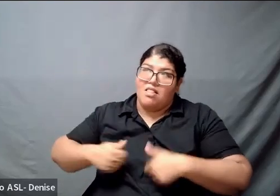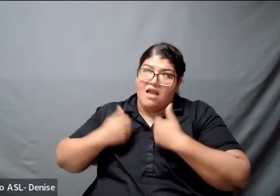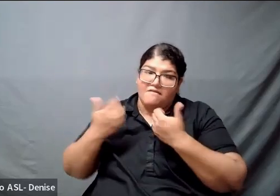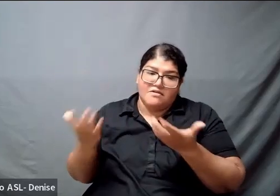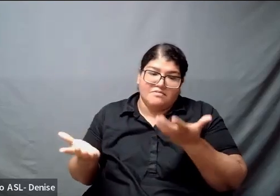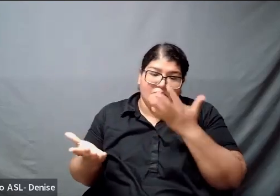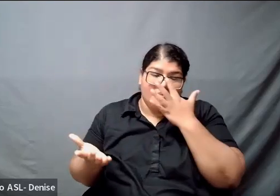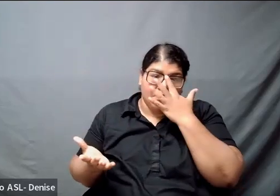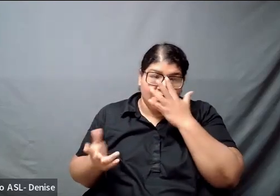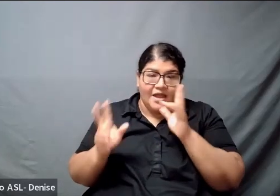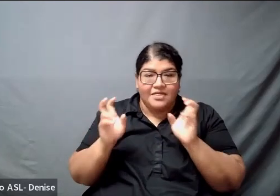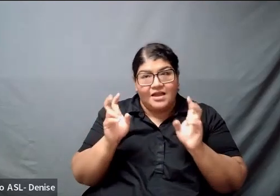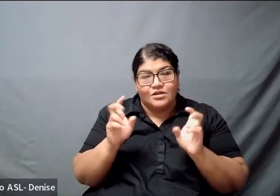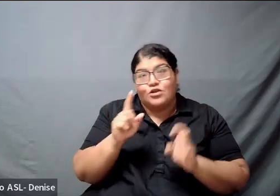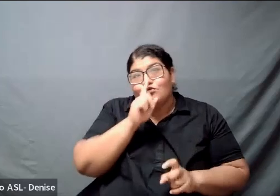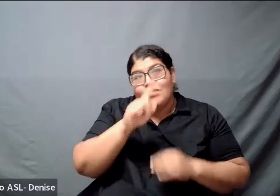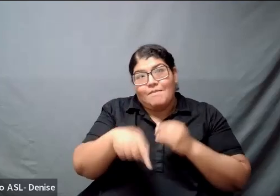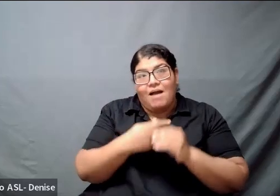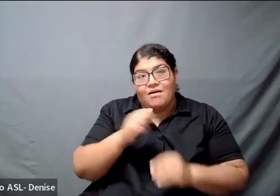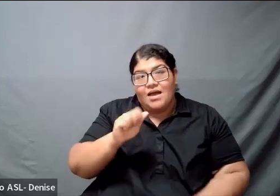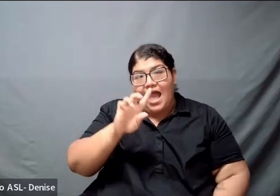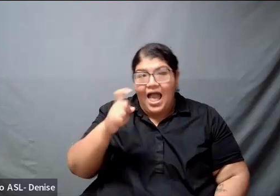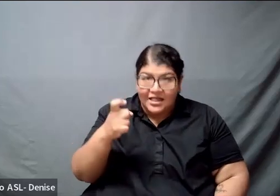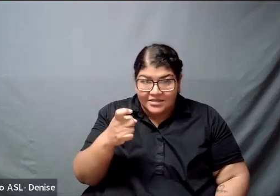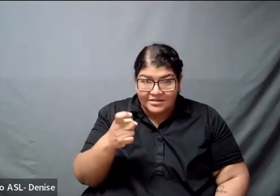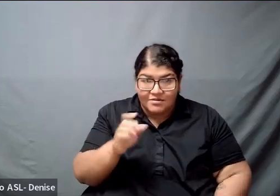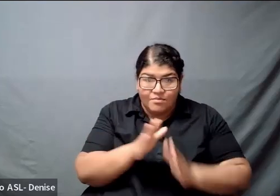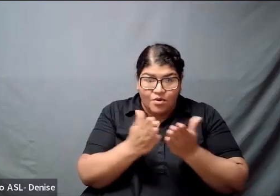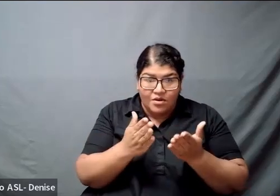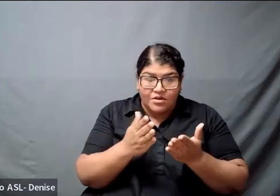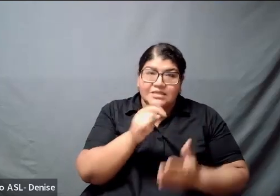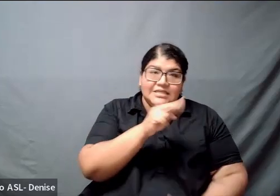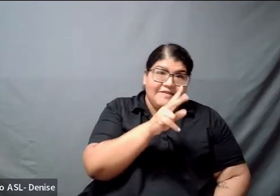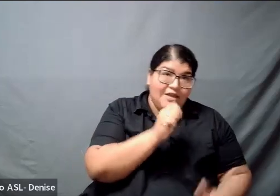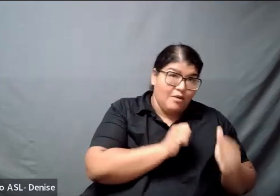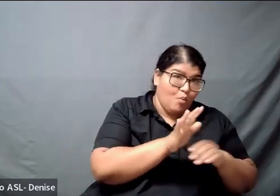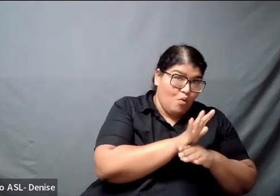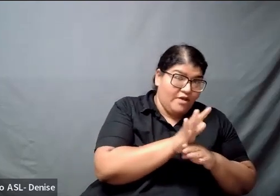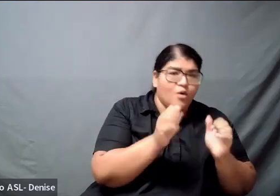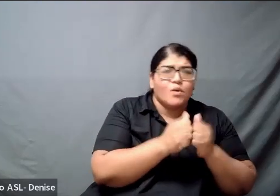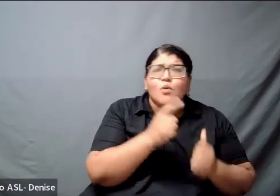I swear the truth about Alex, which was a TV movie with Scott Mayo and he was